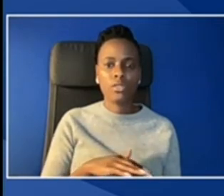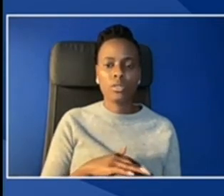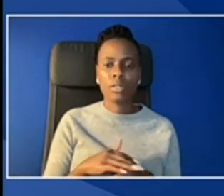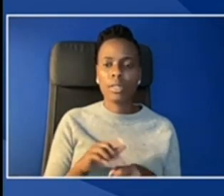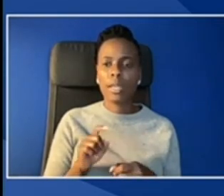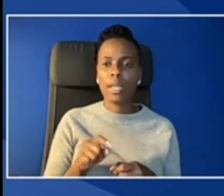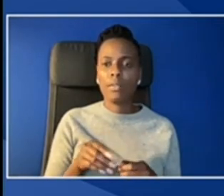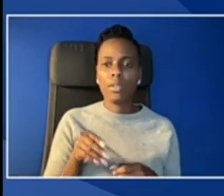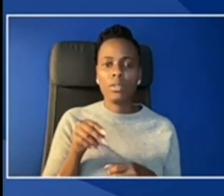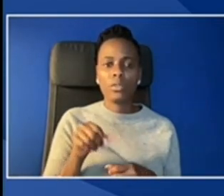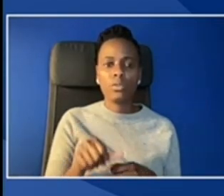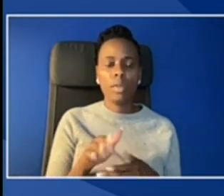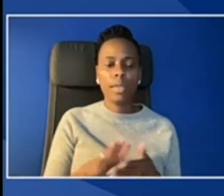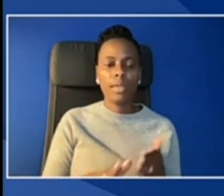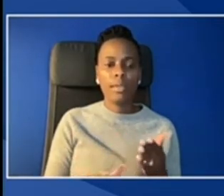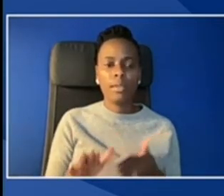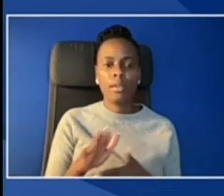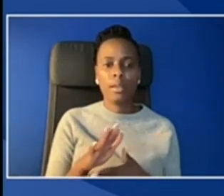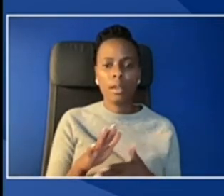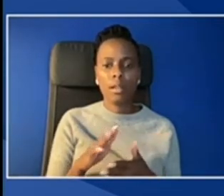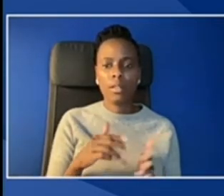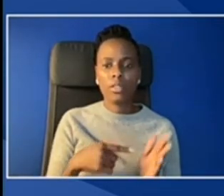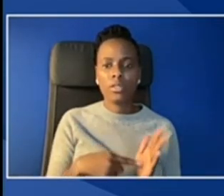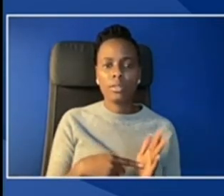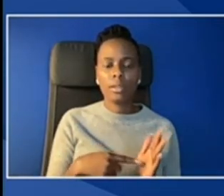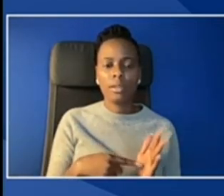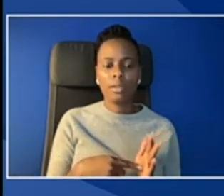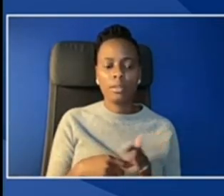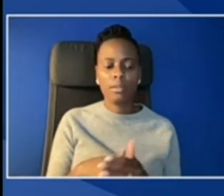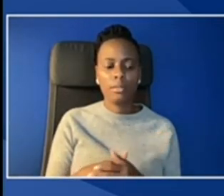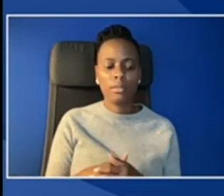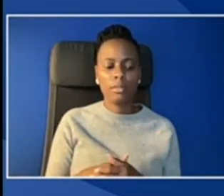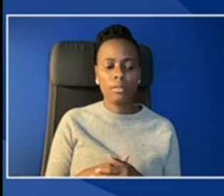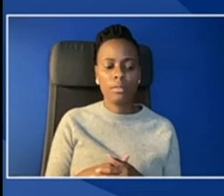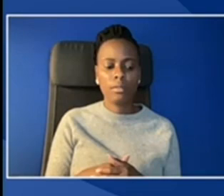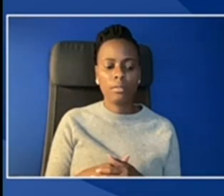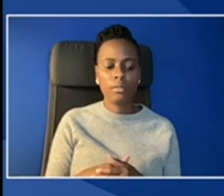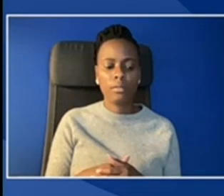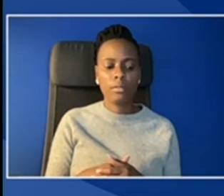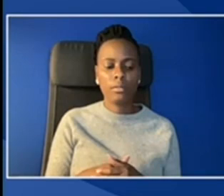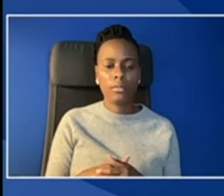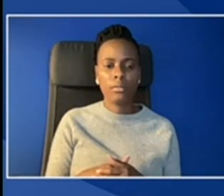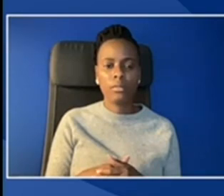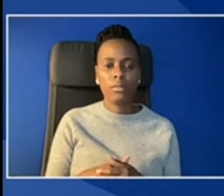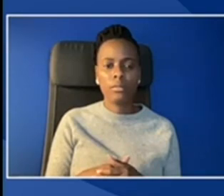college debt off. And they end up leaving these institutions